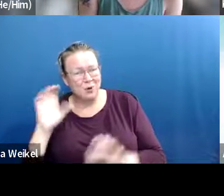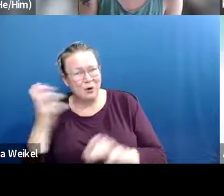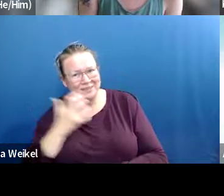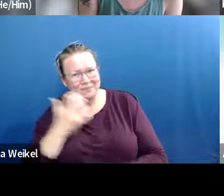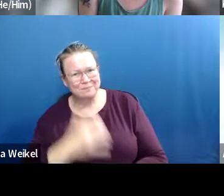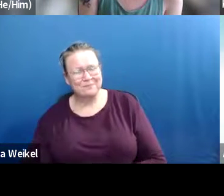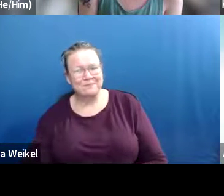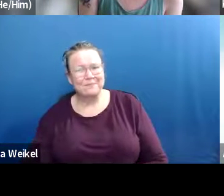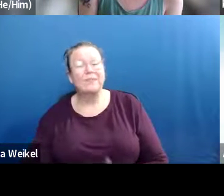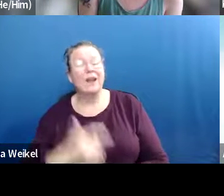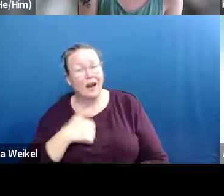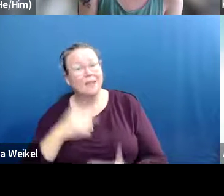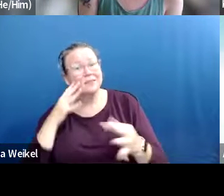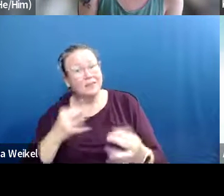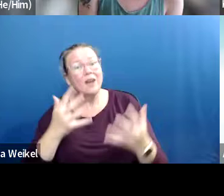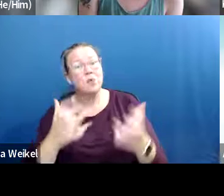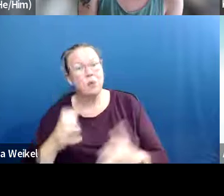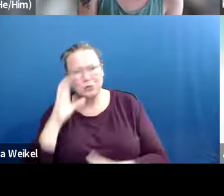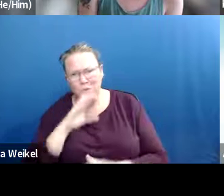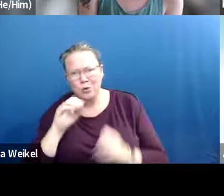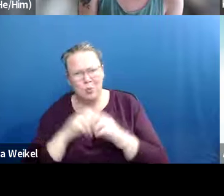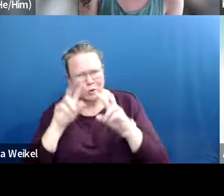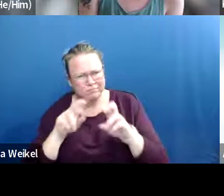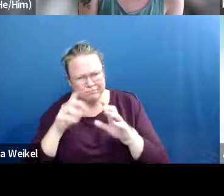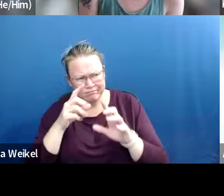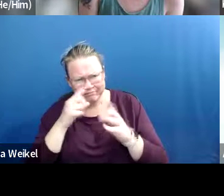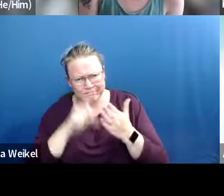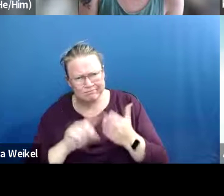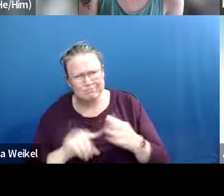Rosie Vazquez: I definitely wanted to look more into them. So thank you. Thank you both.